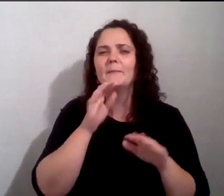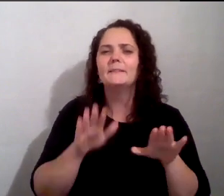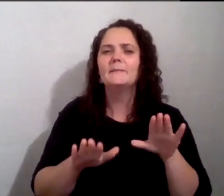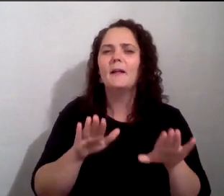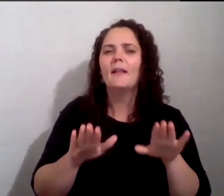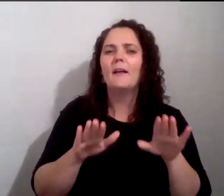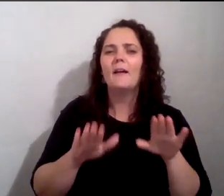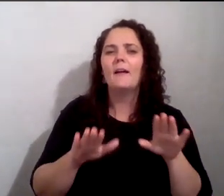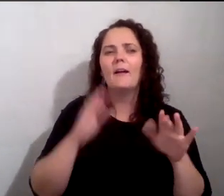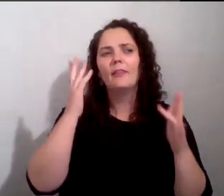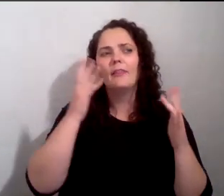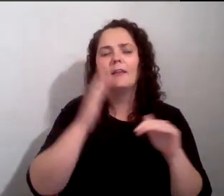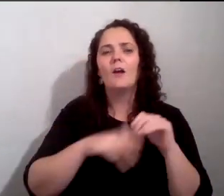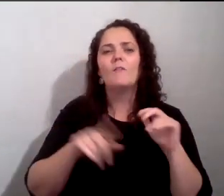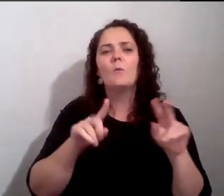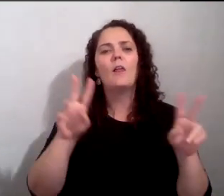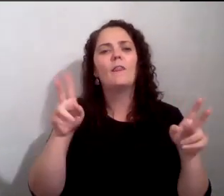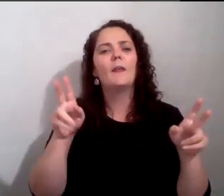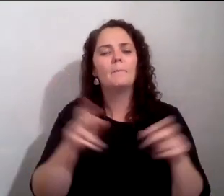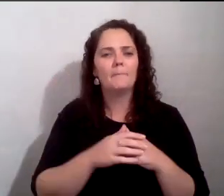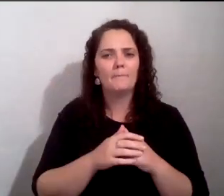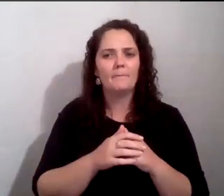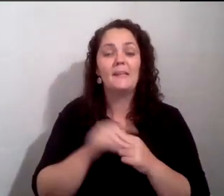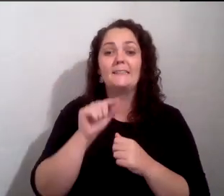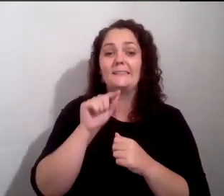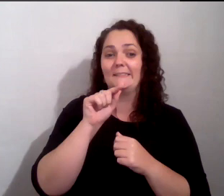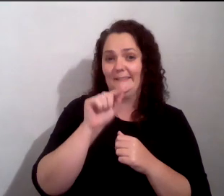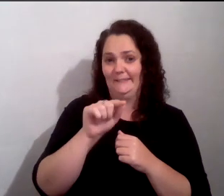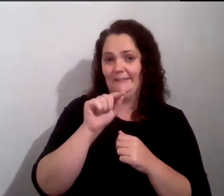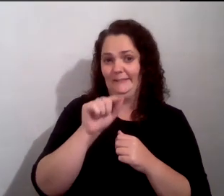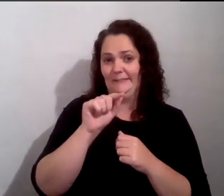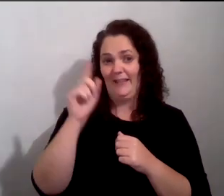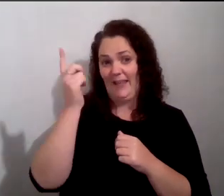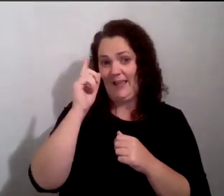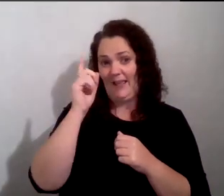sentimental themes. This is the kind of work that's coming out of our major